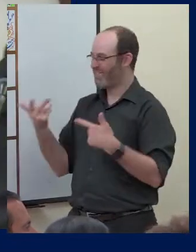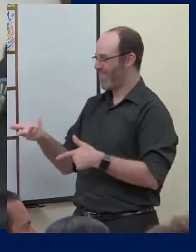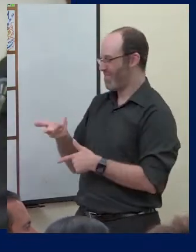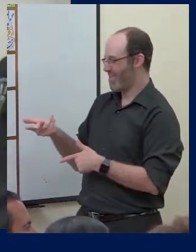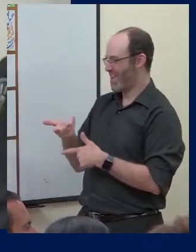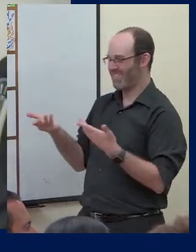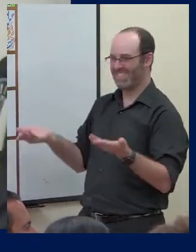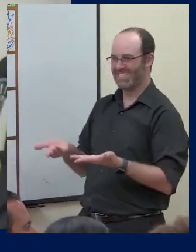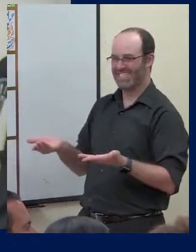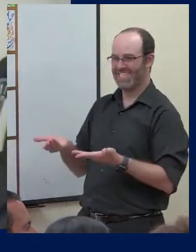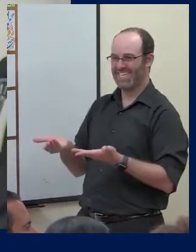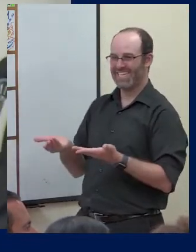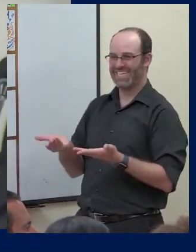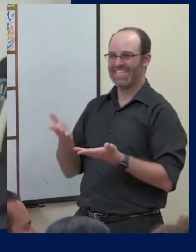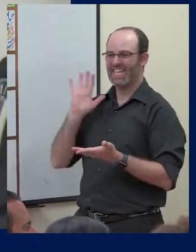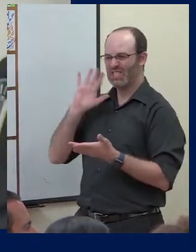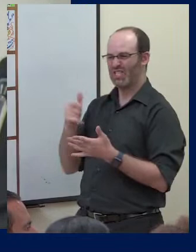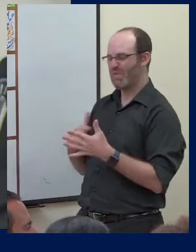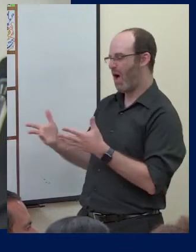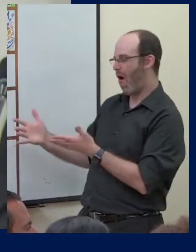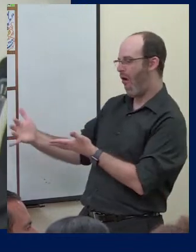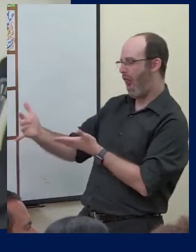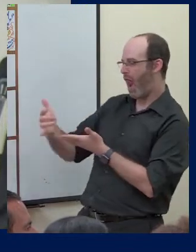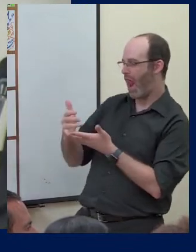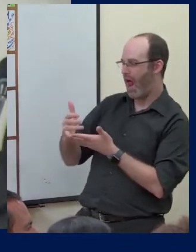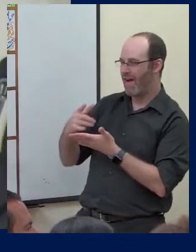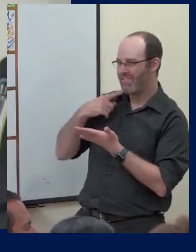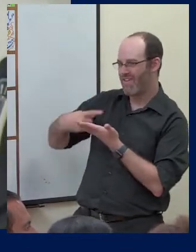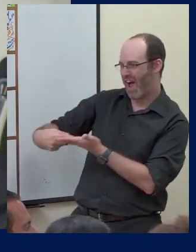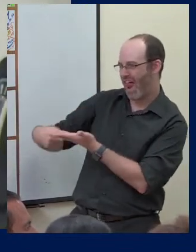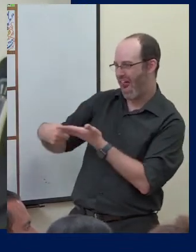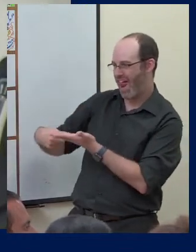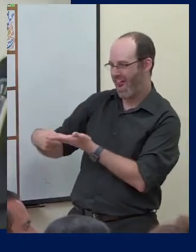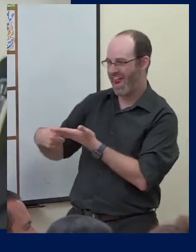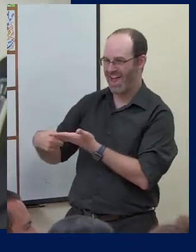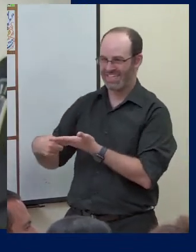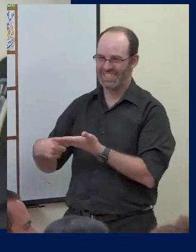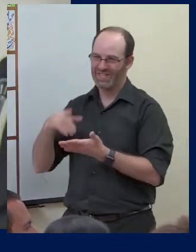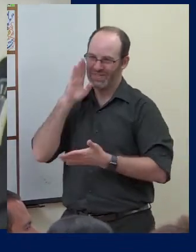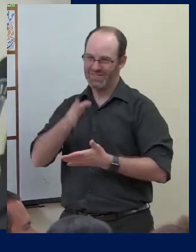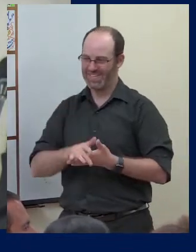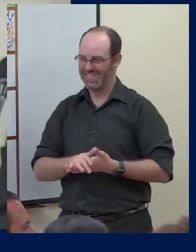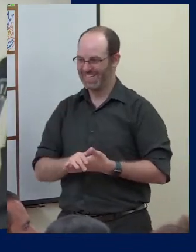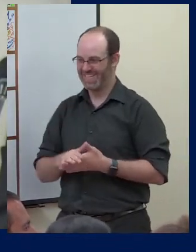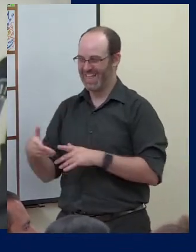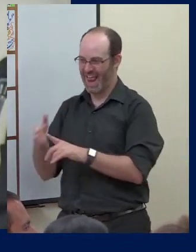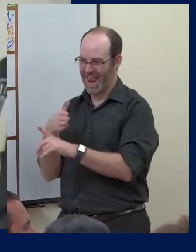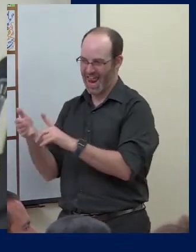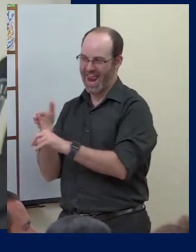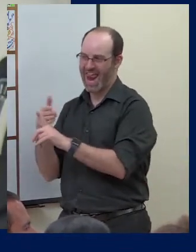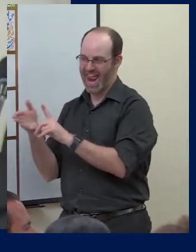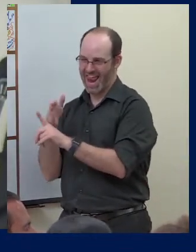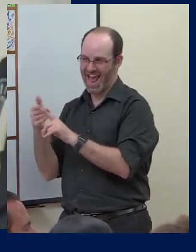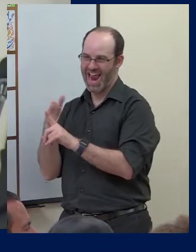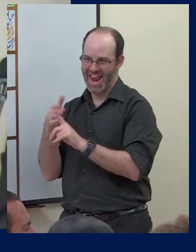She is going to corral us for a little bit of that.